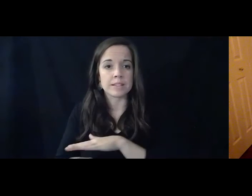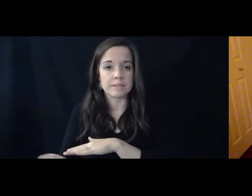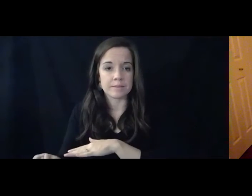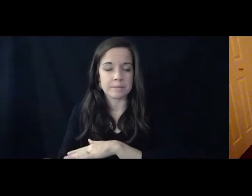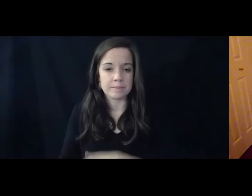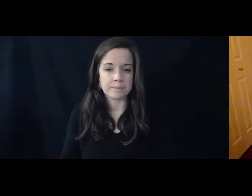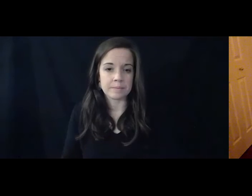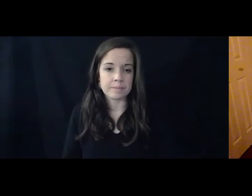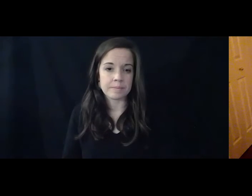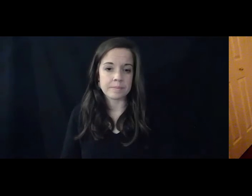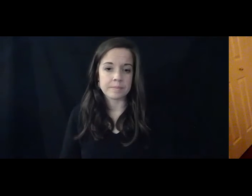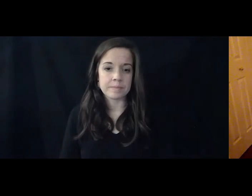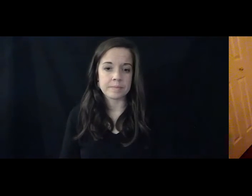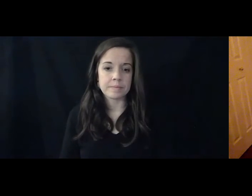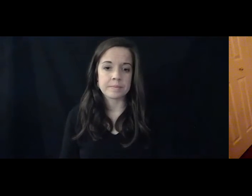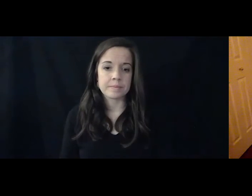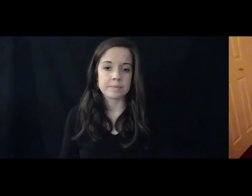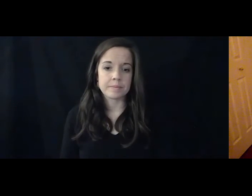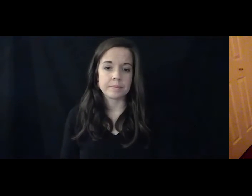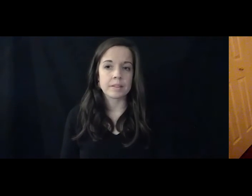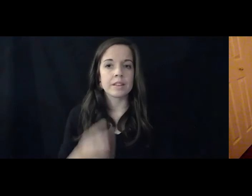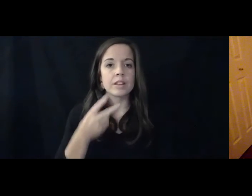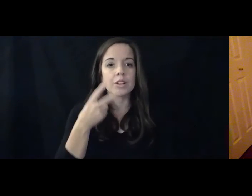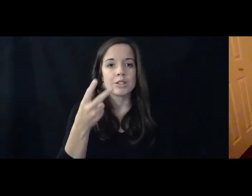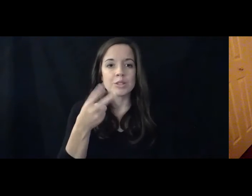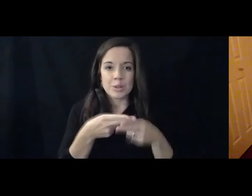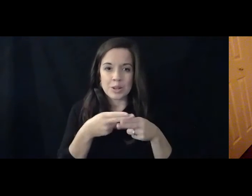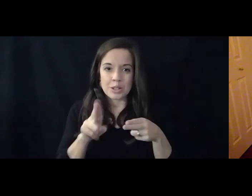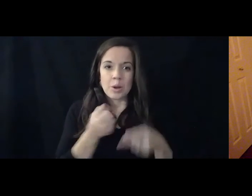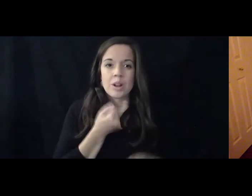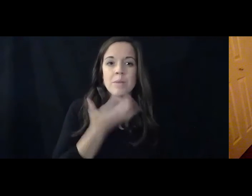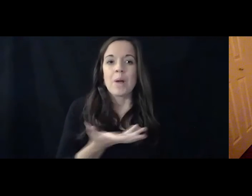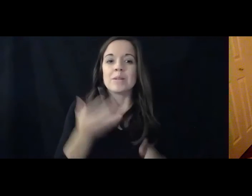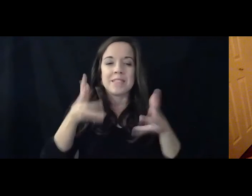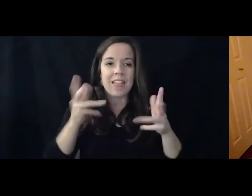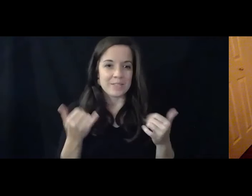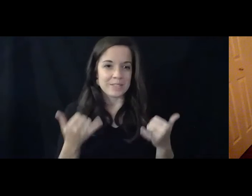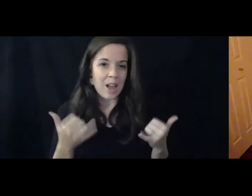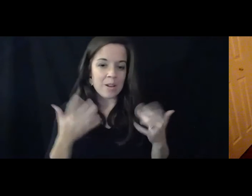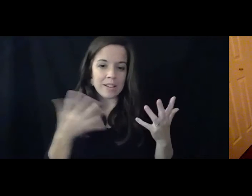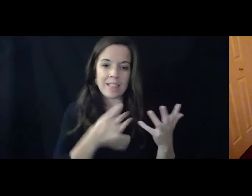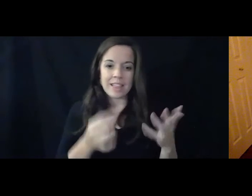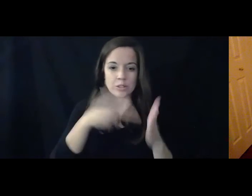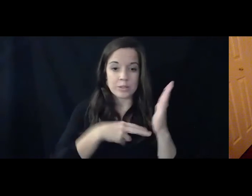Um, just two shorter poems left now. I like to read a longer poem because otherwise in 15 minutes